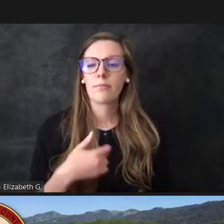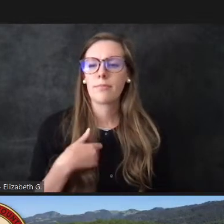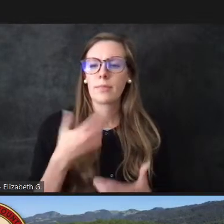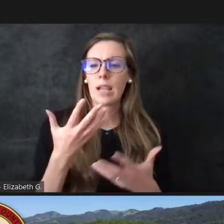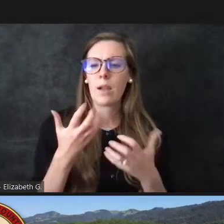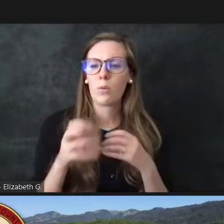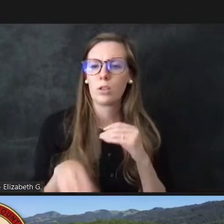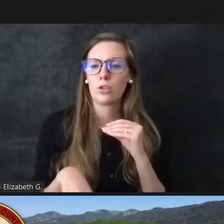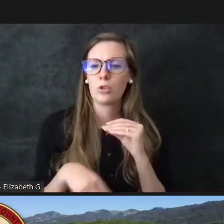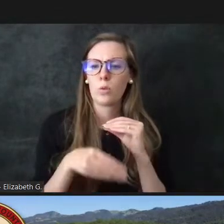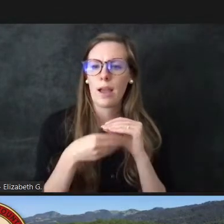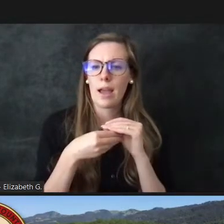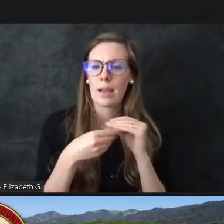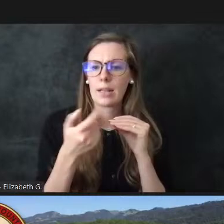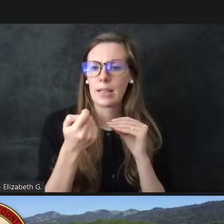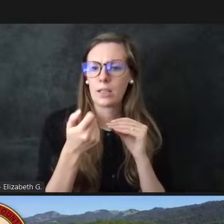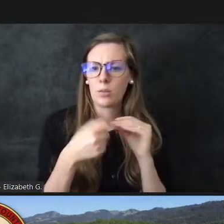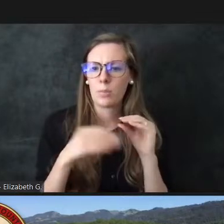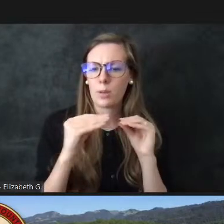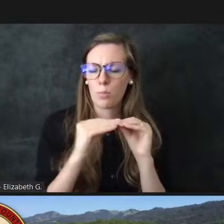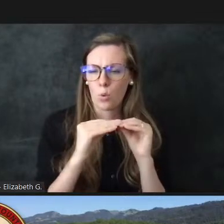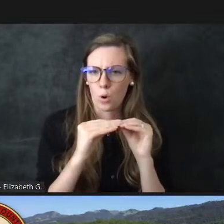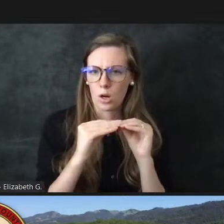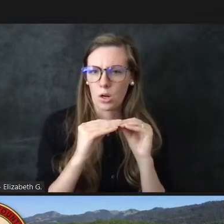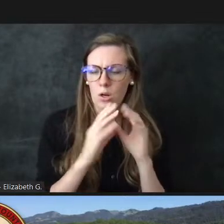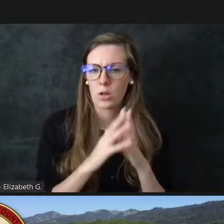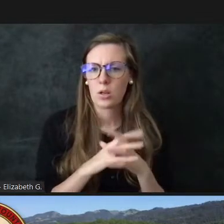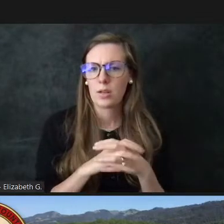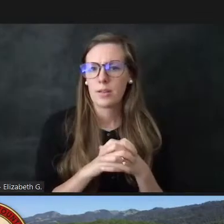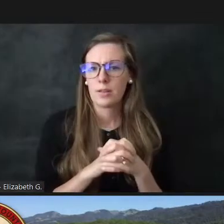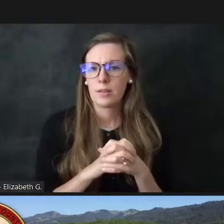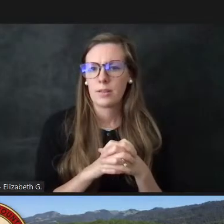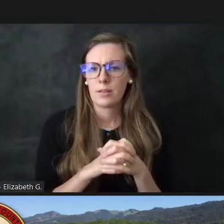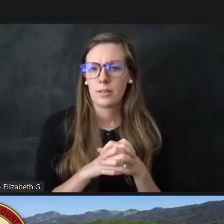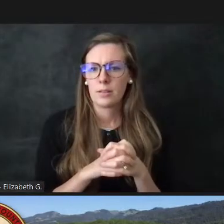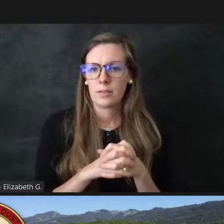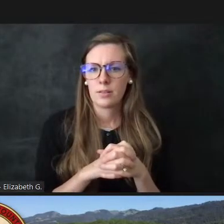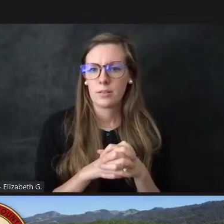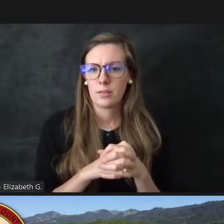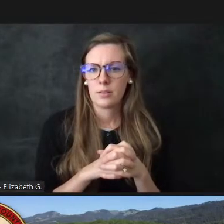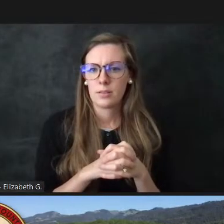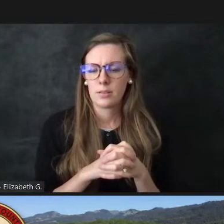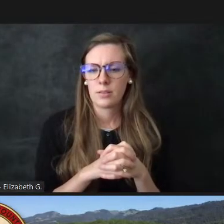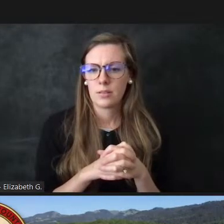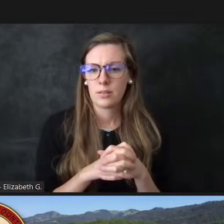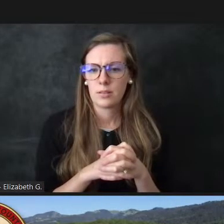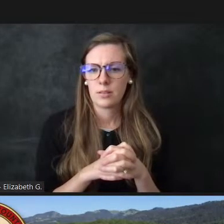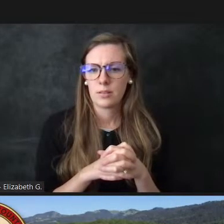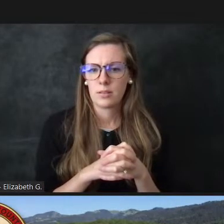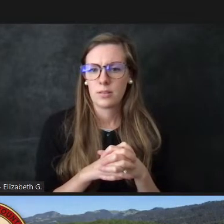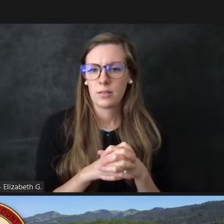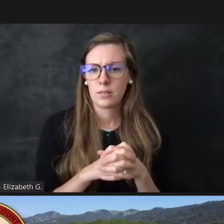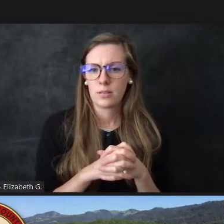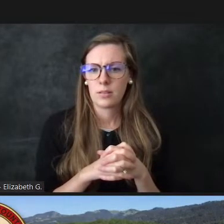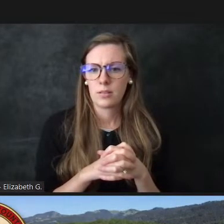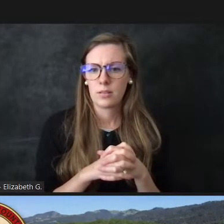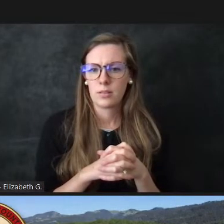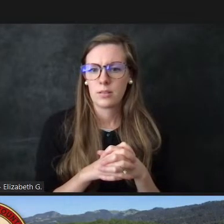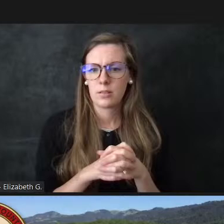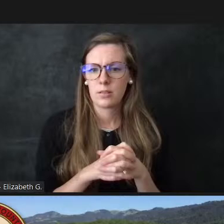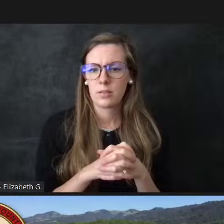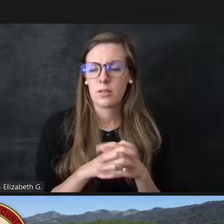And also in part for that, too, is it's a theme that we like to talk about